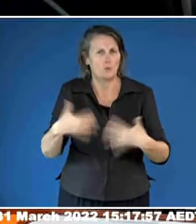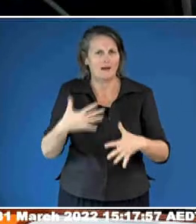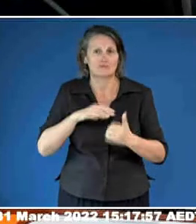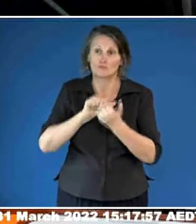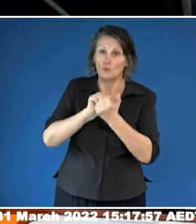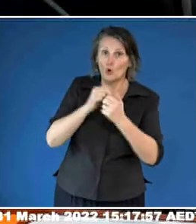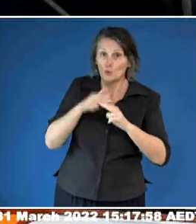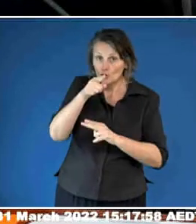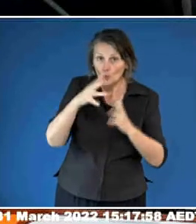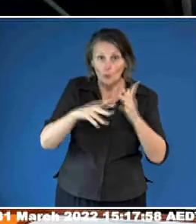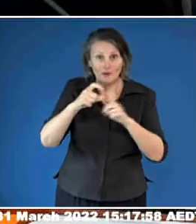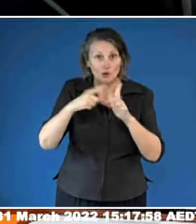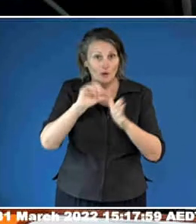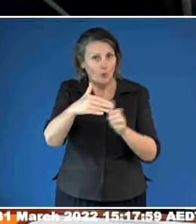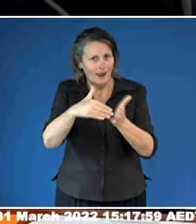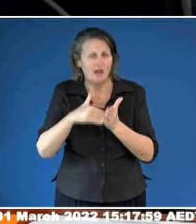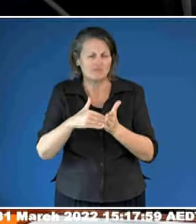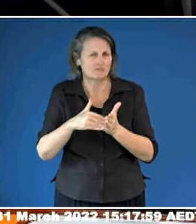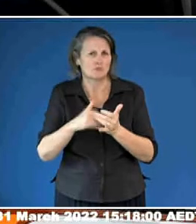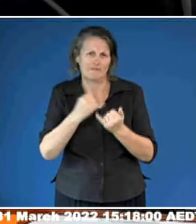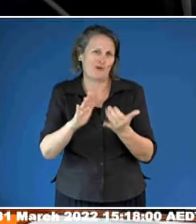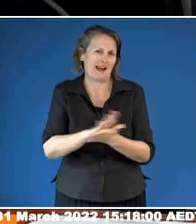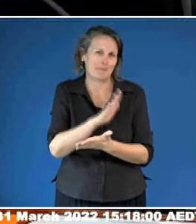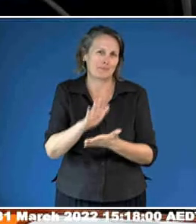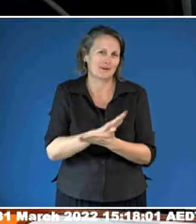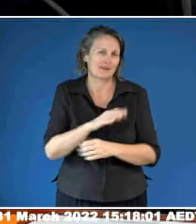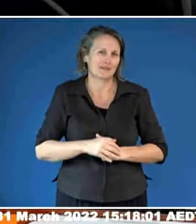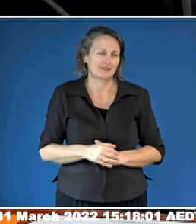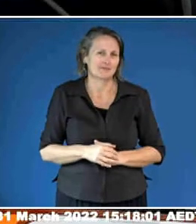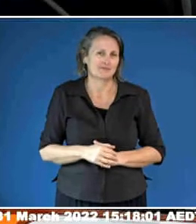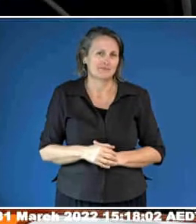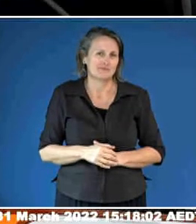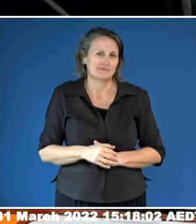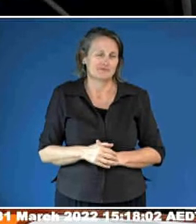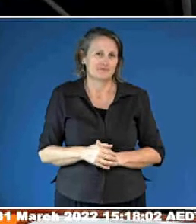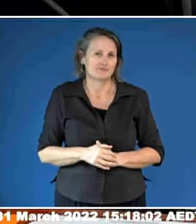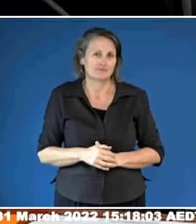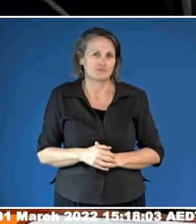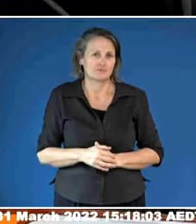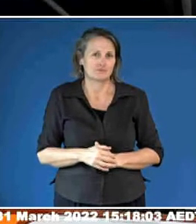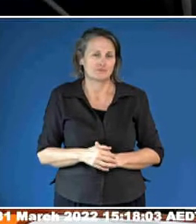the assistance that you've given us to ensure that the rights of women and girls